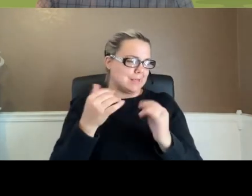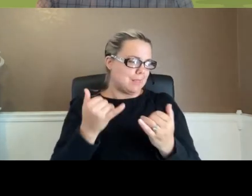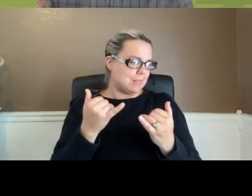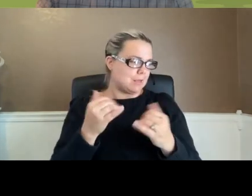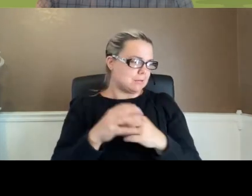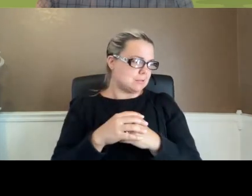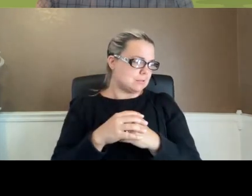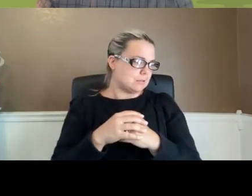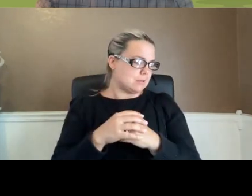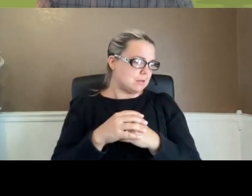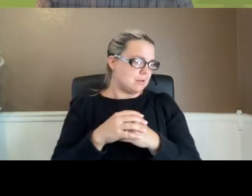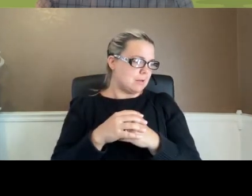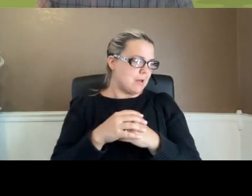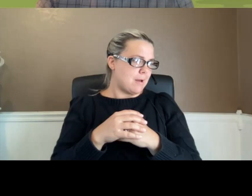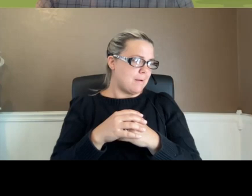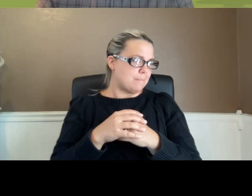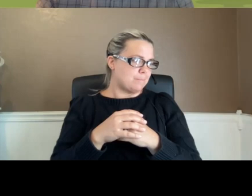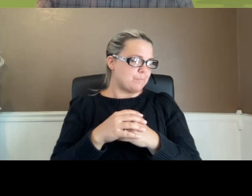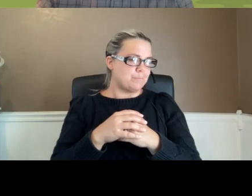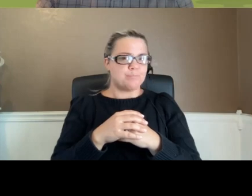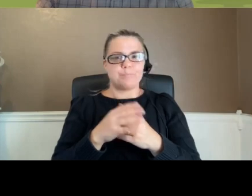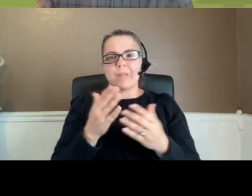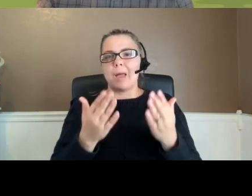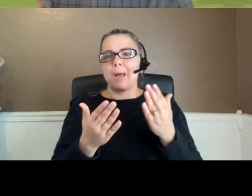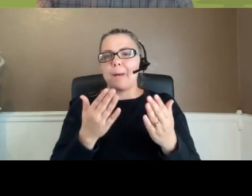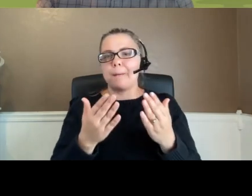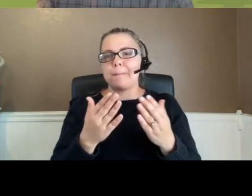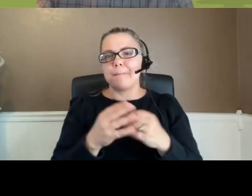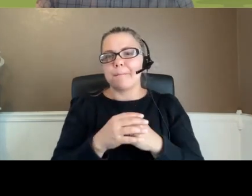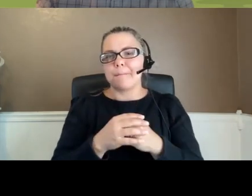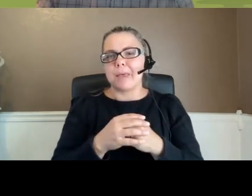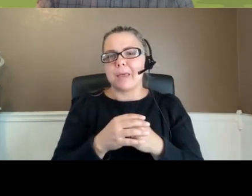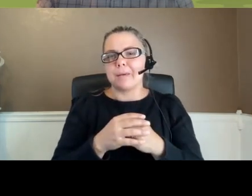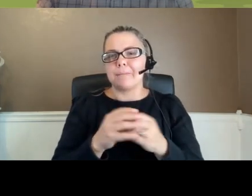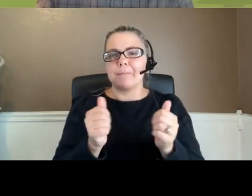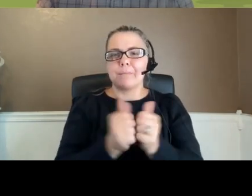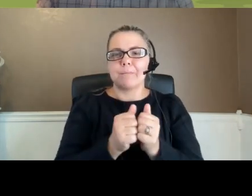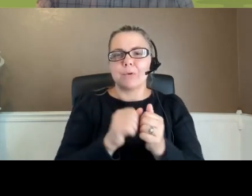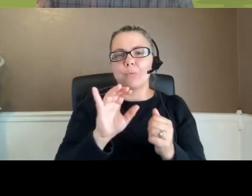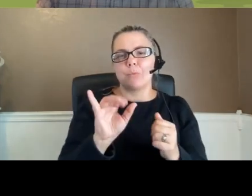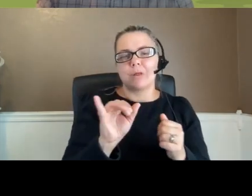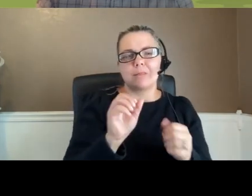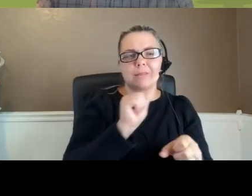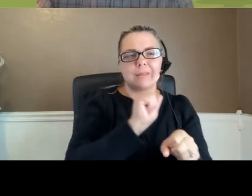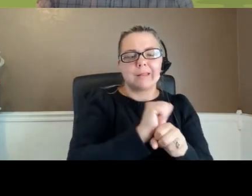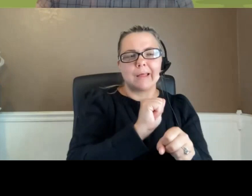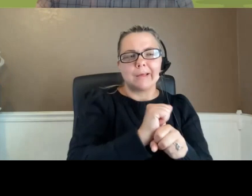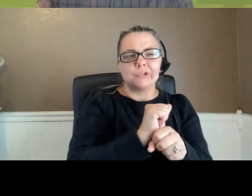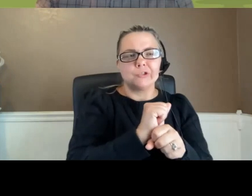with HTML and maybe with CSS or JavaScript or some of these languages or just techniques.